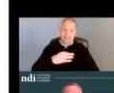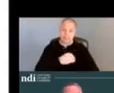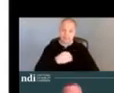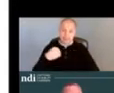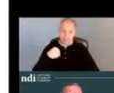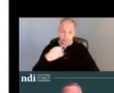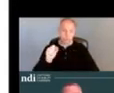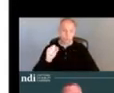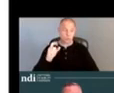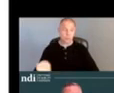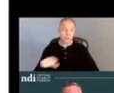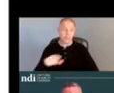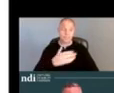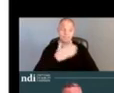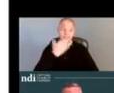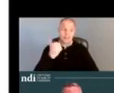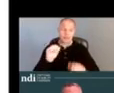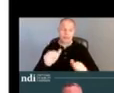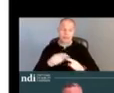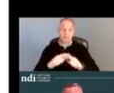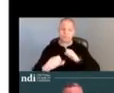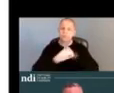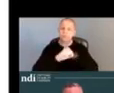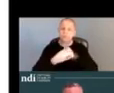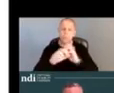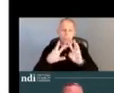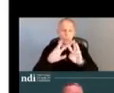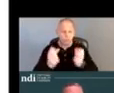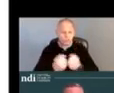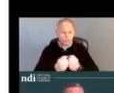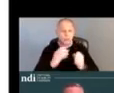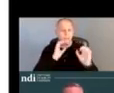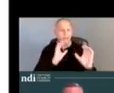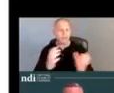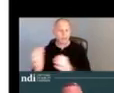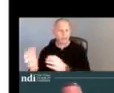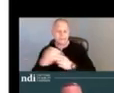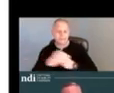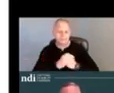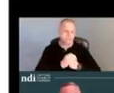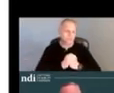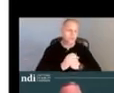would be better able to promote workshops in classes as well as connect the training